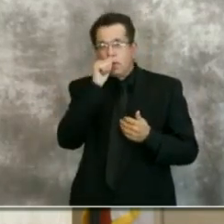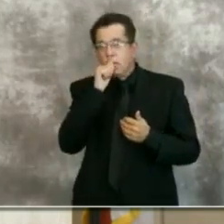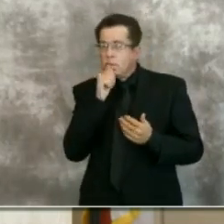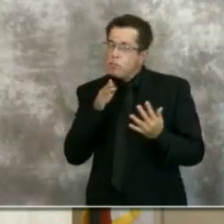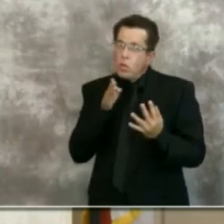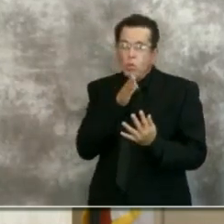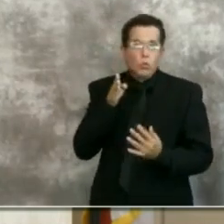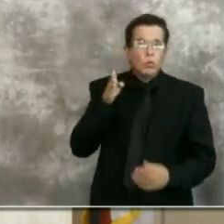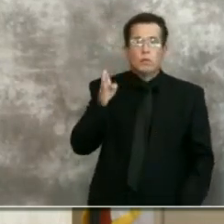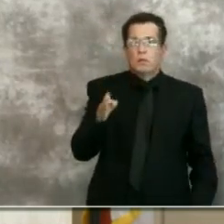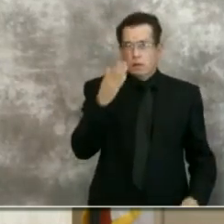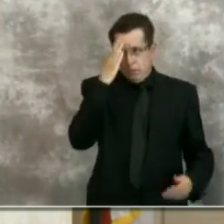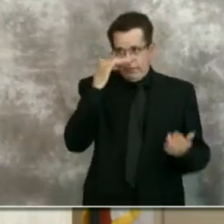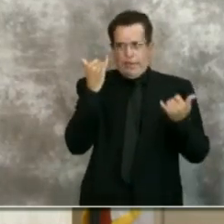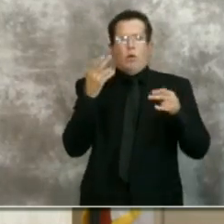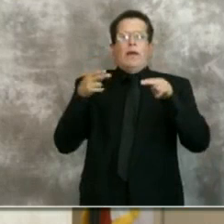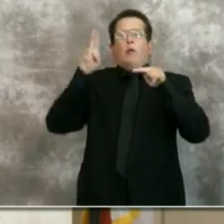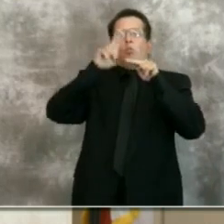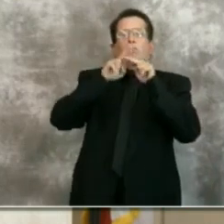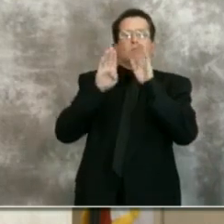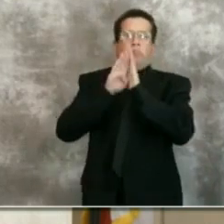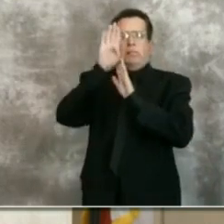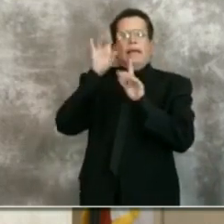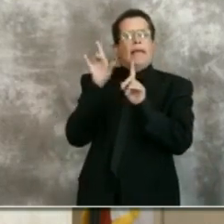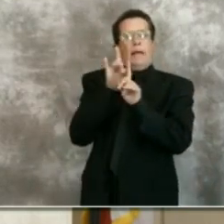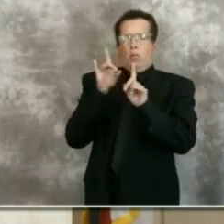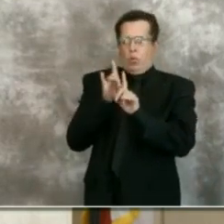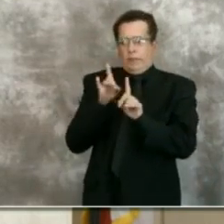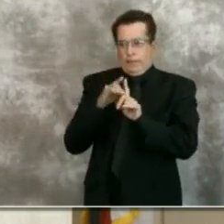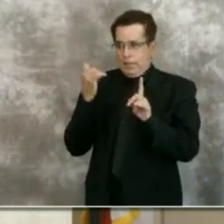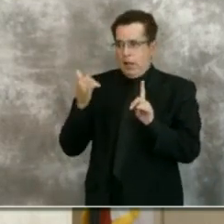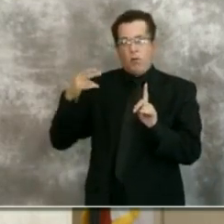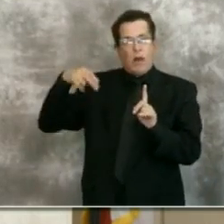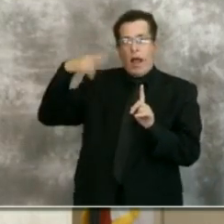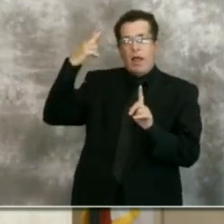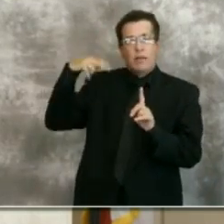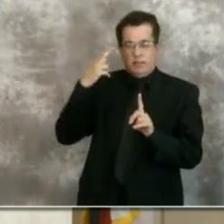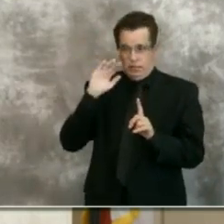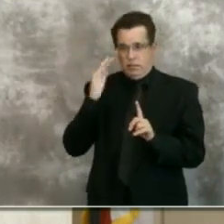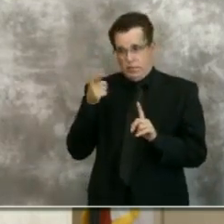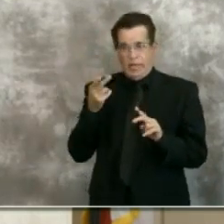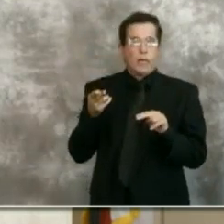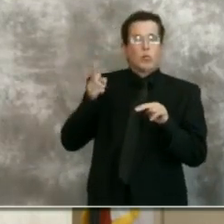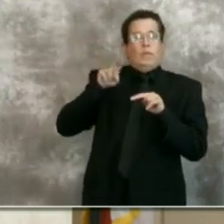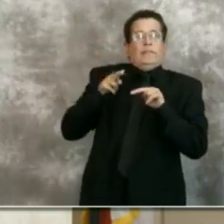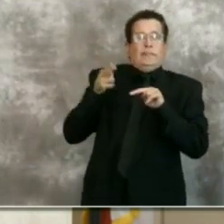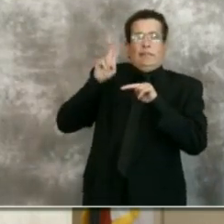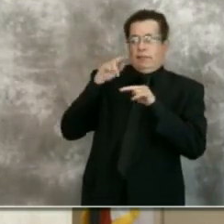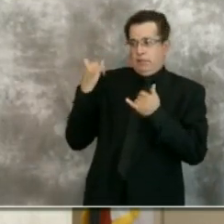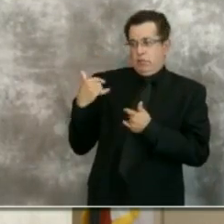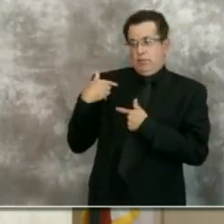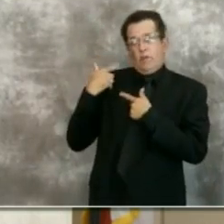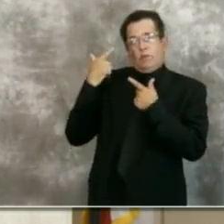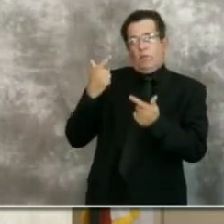THE SPREAD. LOWERING THE TRANSMISSION. NAVIGATING THROUGH THE CHALLENGING SITUATIONS THAT WE'RE DOING BECAUSE OF THE SIGNIFICANT